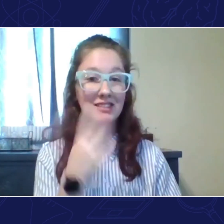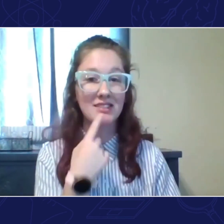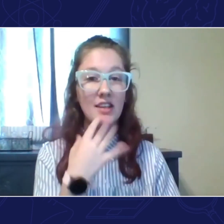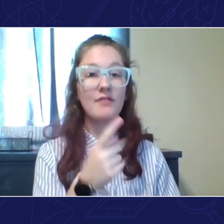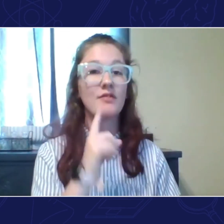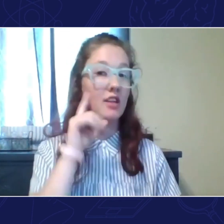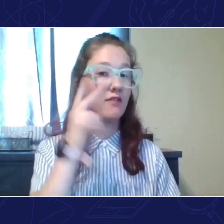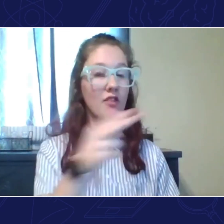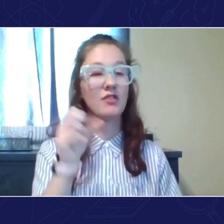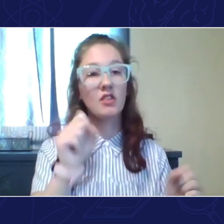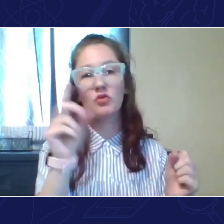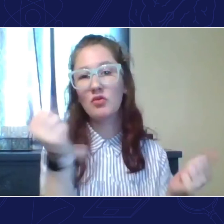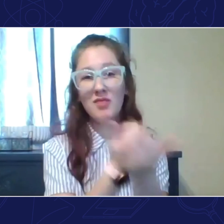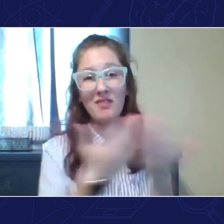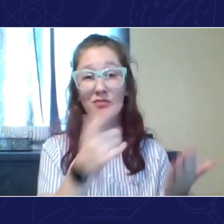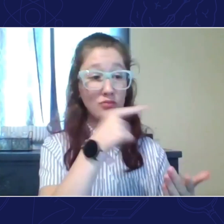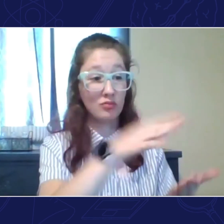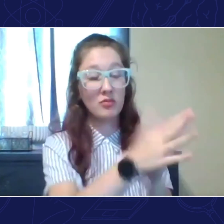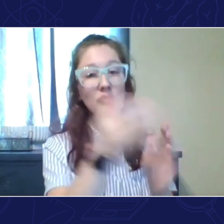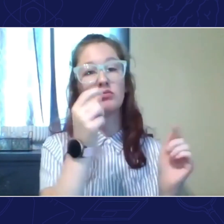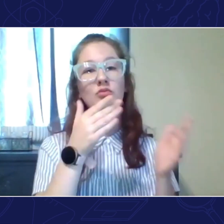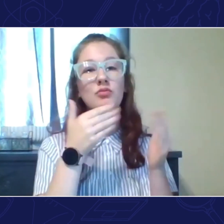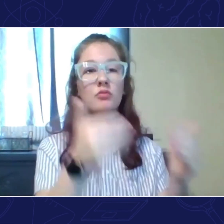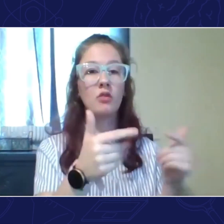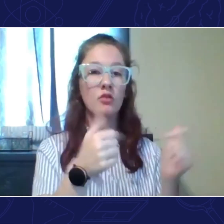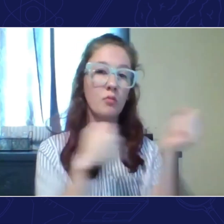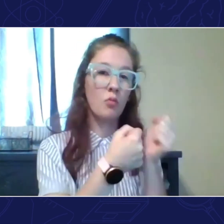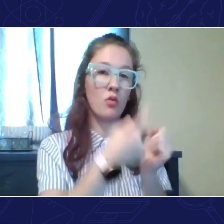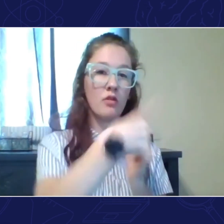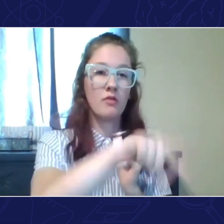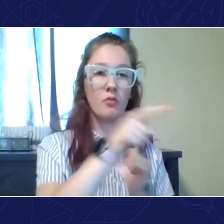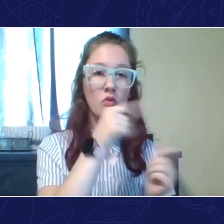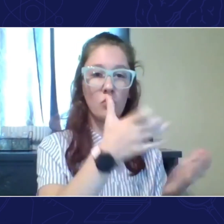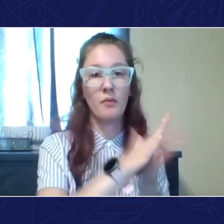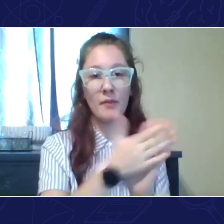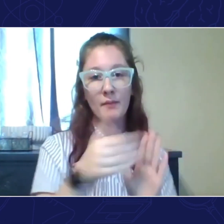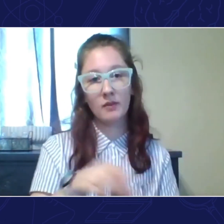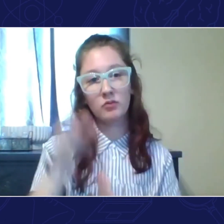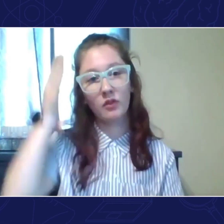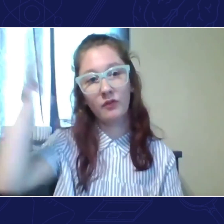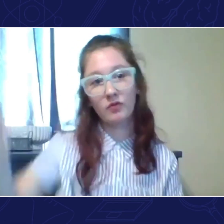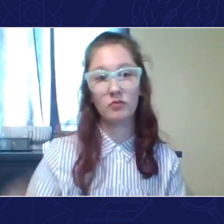I would say that Deaf and Hard of Hearing kids can do anything they want to do and to support them